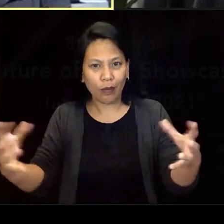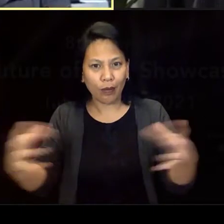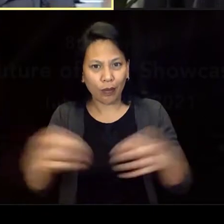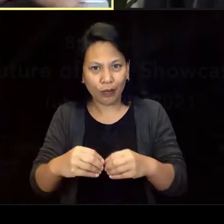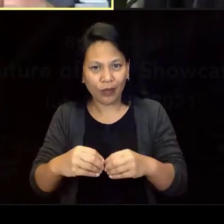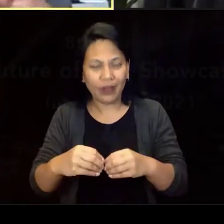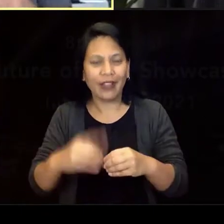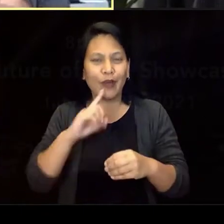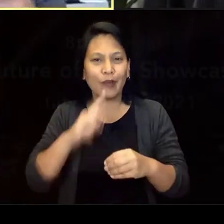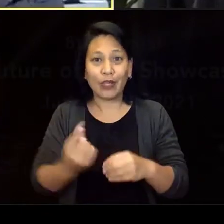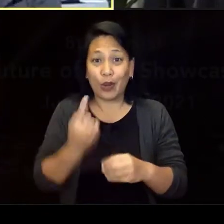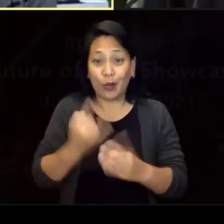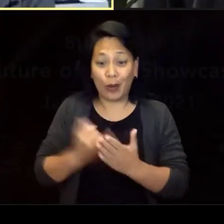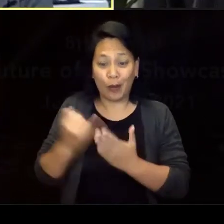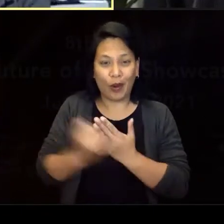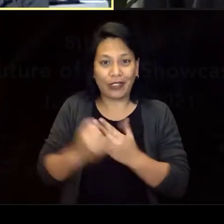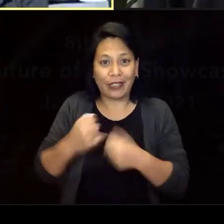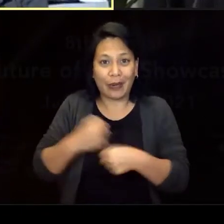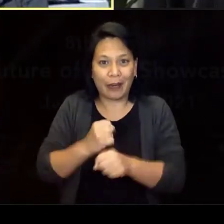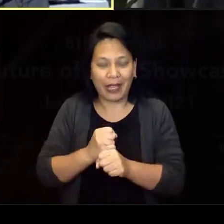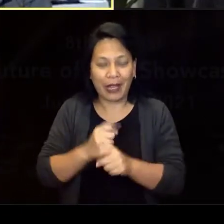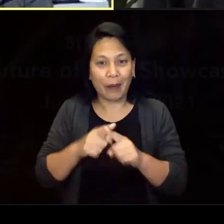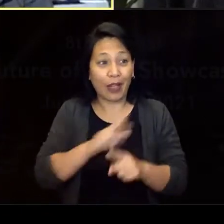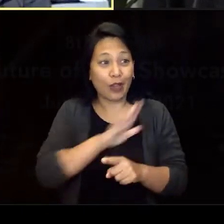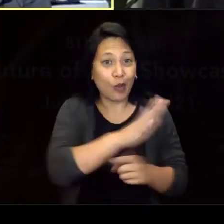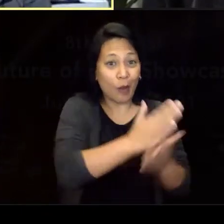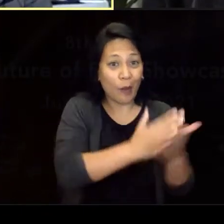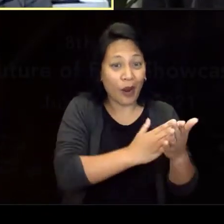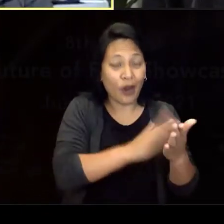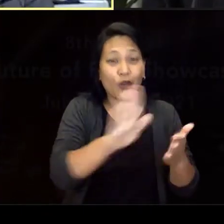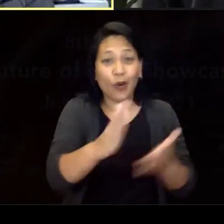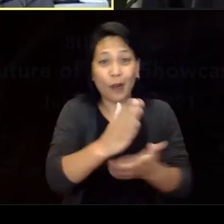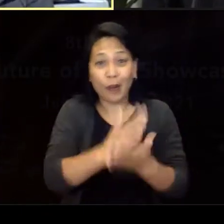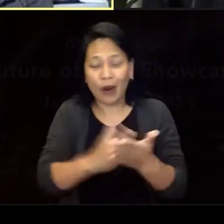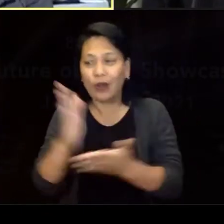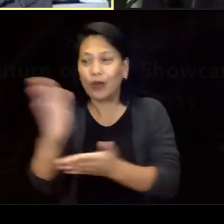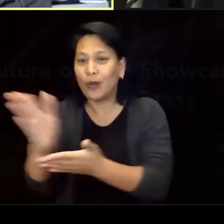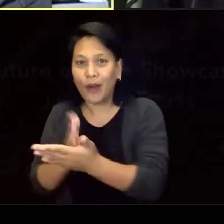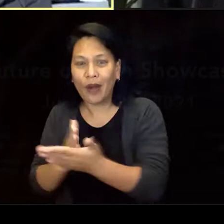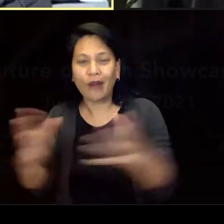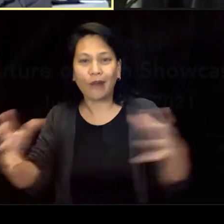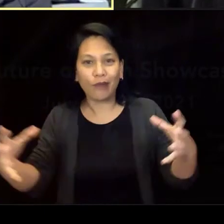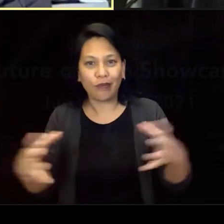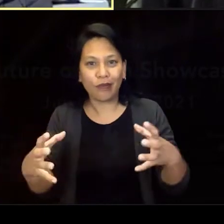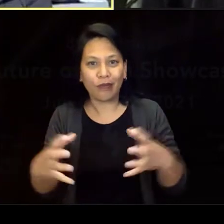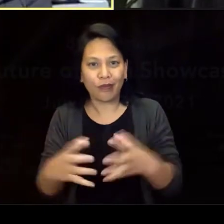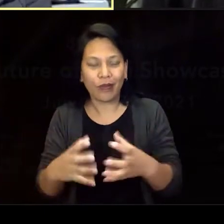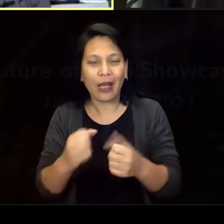Like it's so many different pieces that all kind of have to come together to make sure the film is told the way it's supposed to be told.